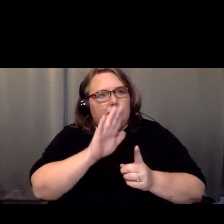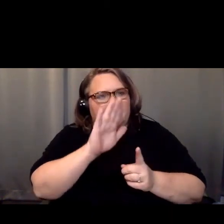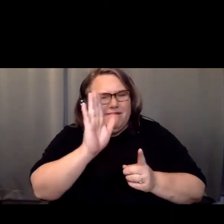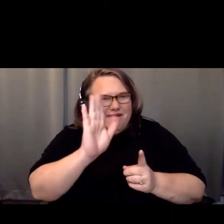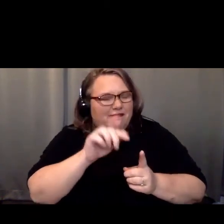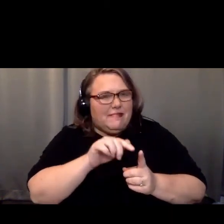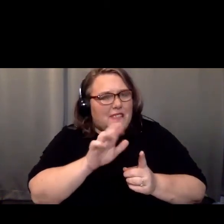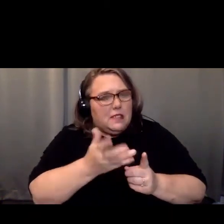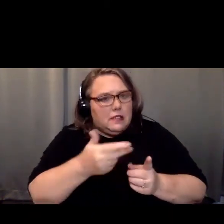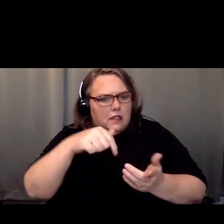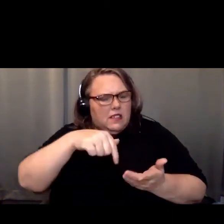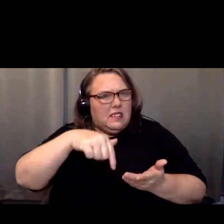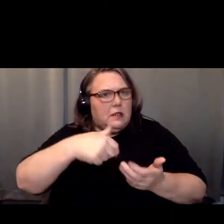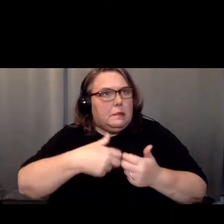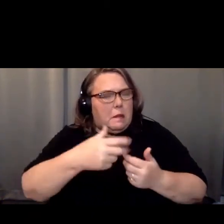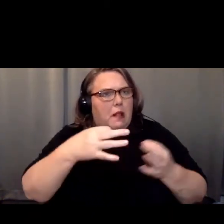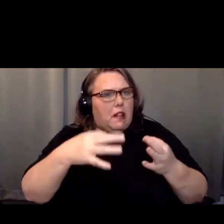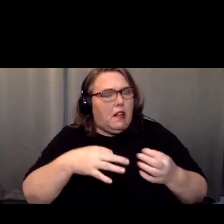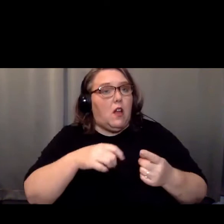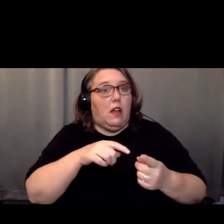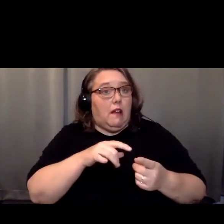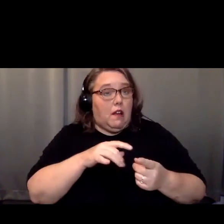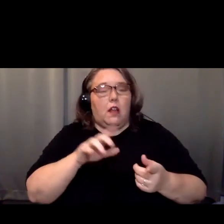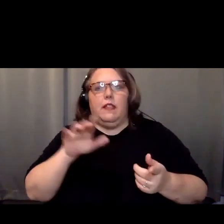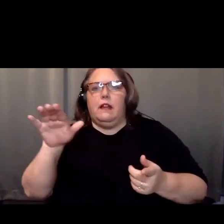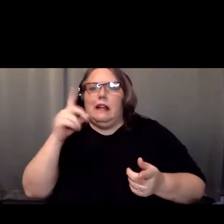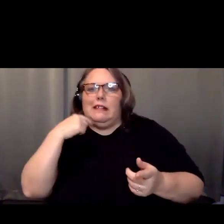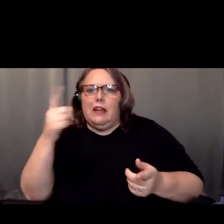to tell the Disability Services Office. So, if there's a certain accommodation